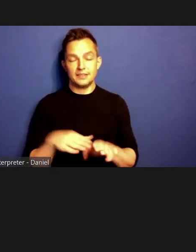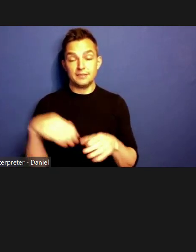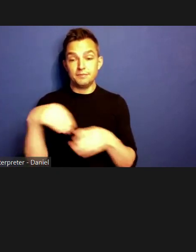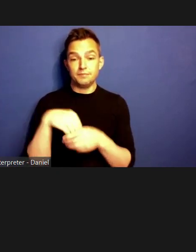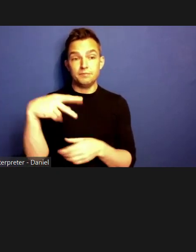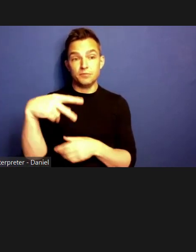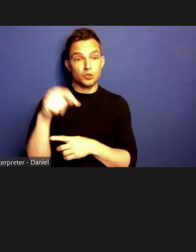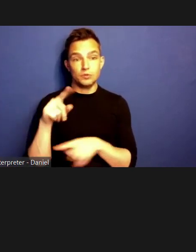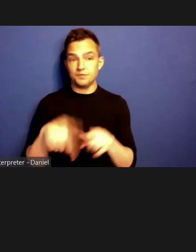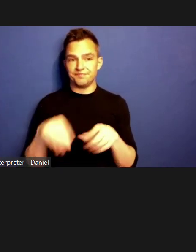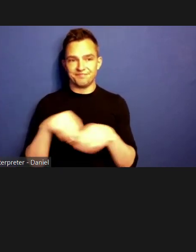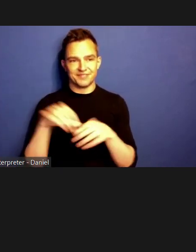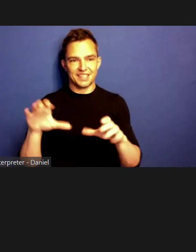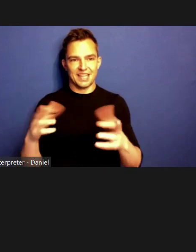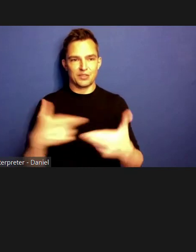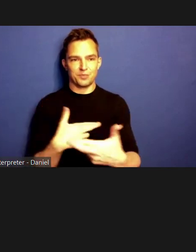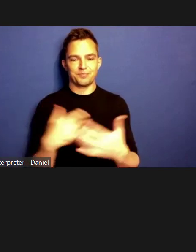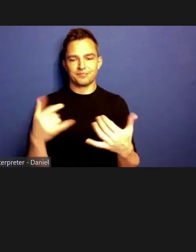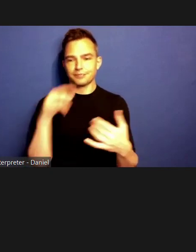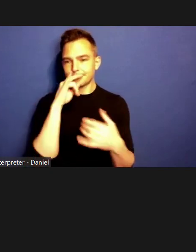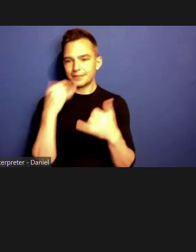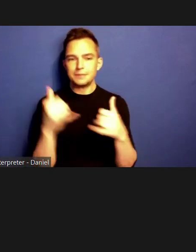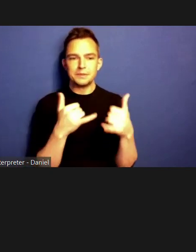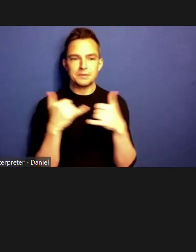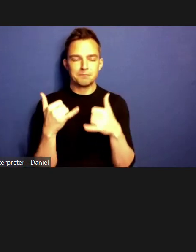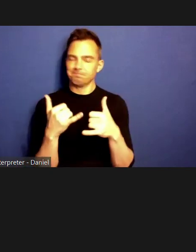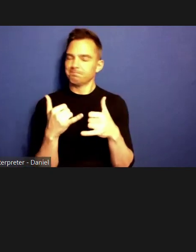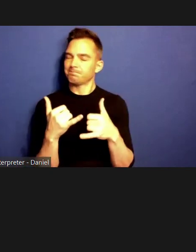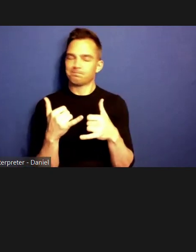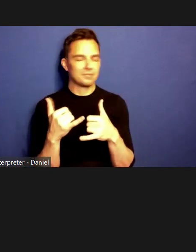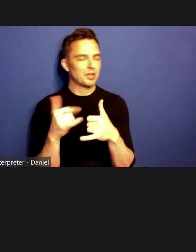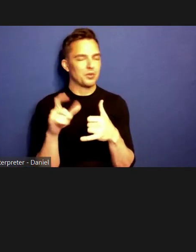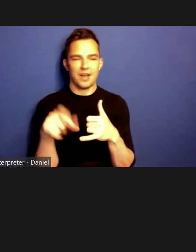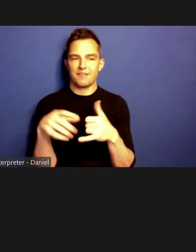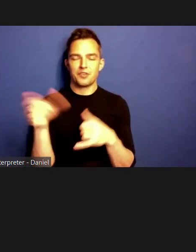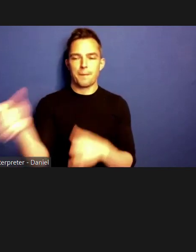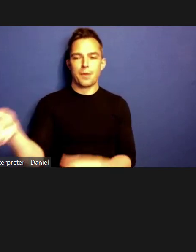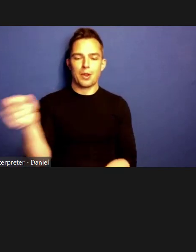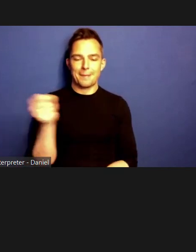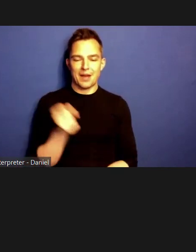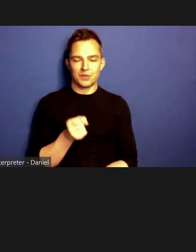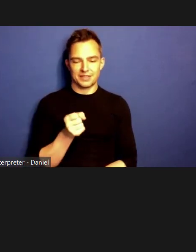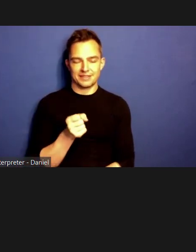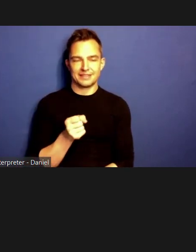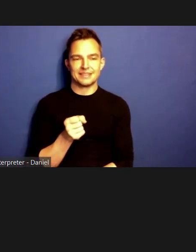We do have to pull them out into an environment that is relatively